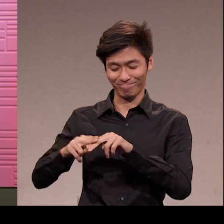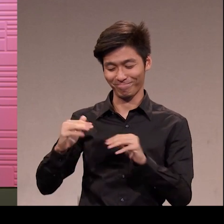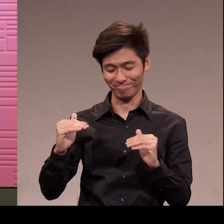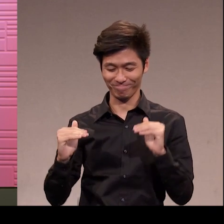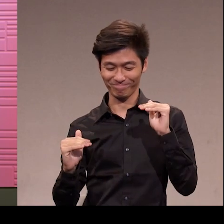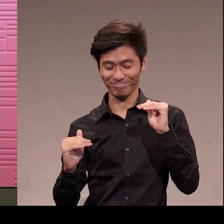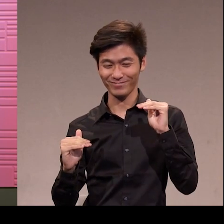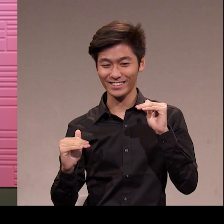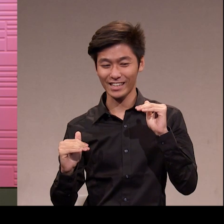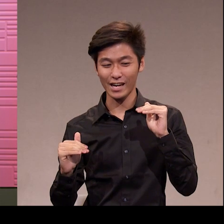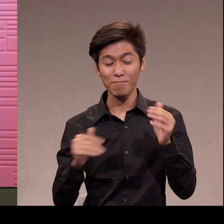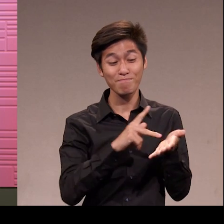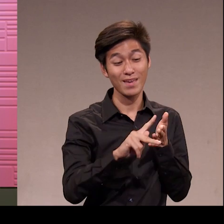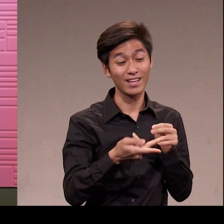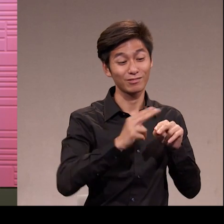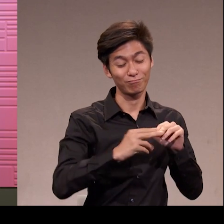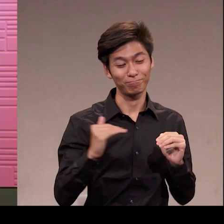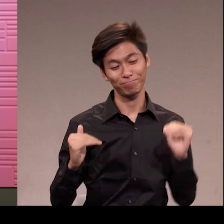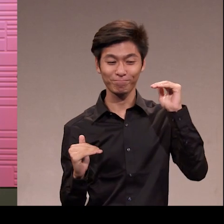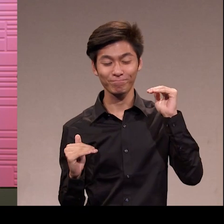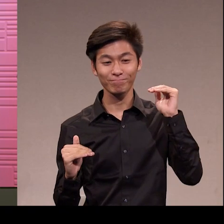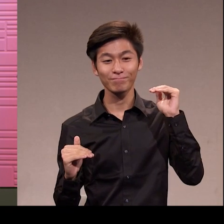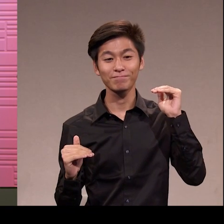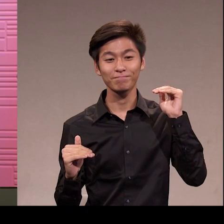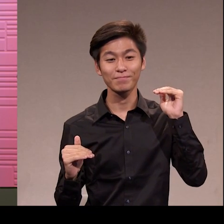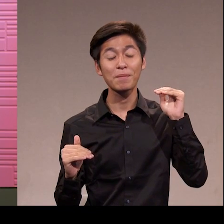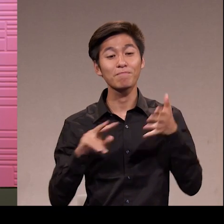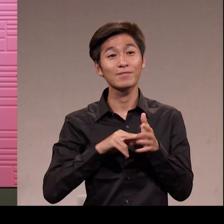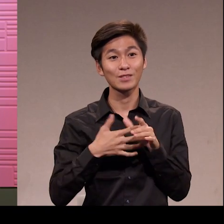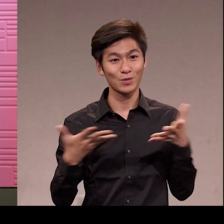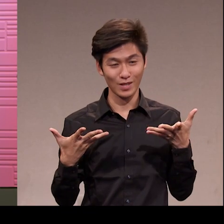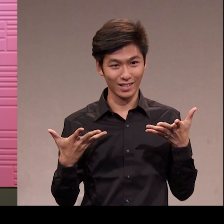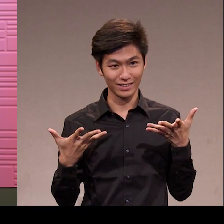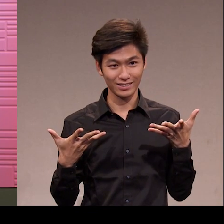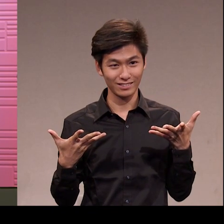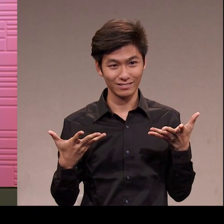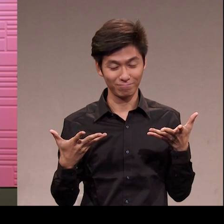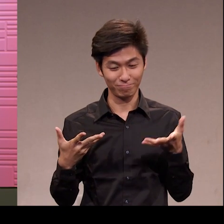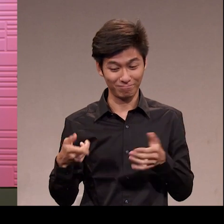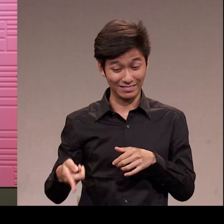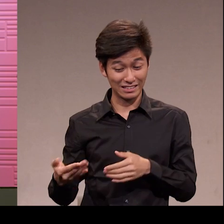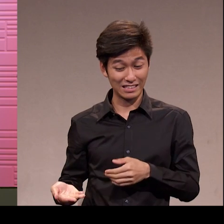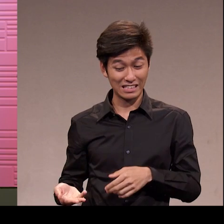which means that even with fare increases, wages have increased more.